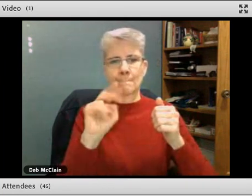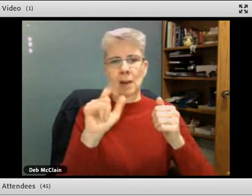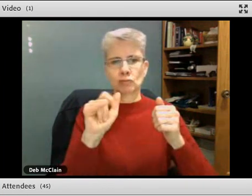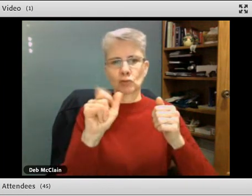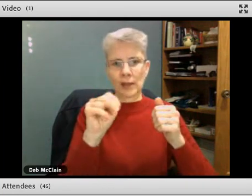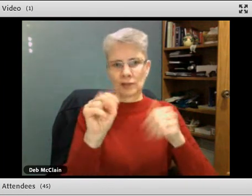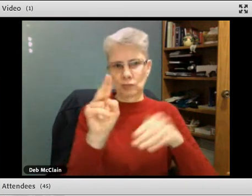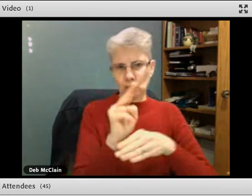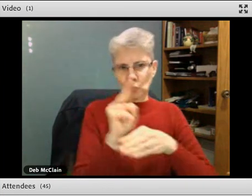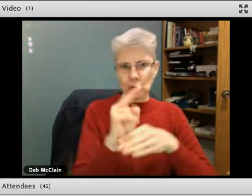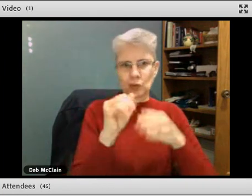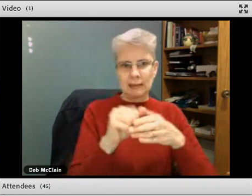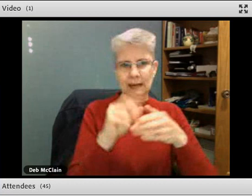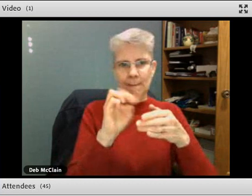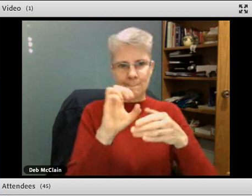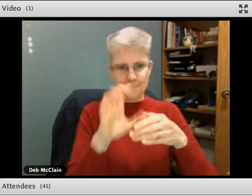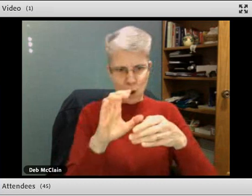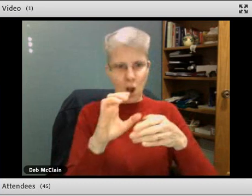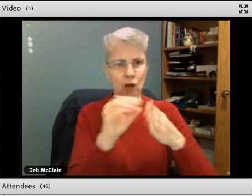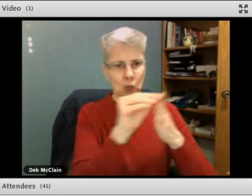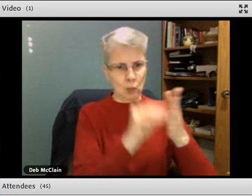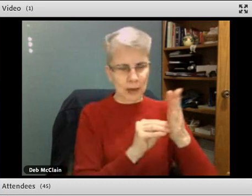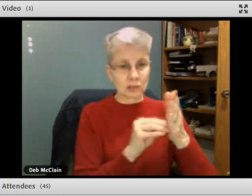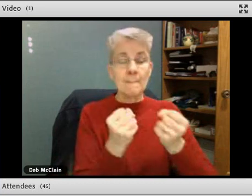And in fact, a lot of systems use that punctuation